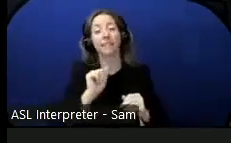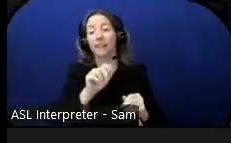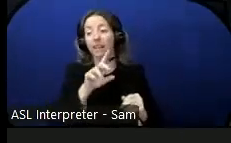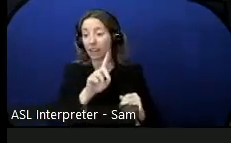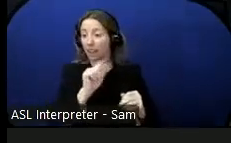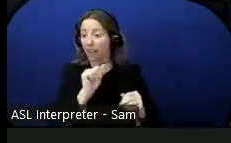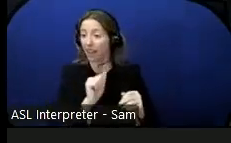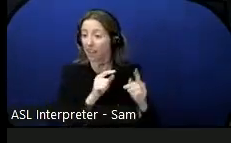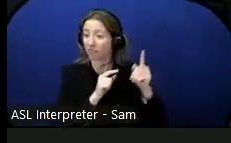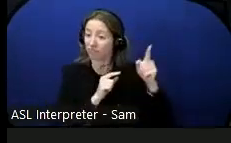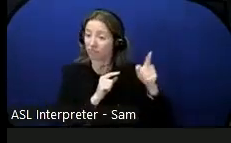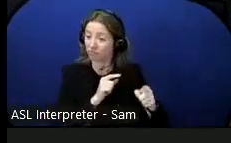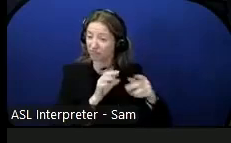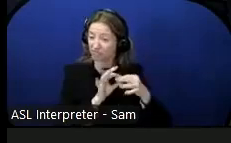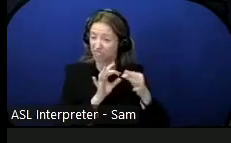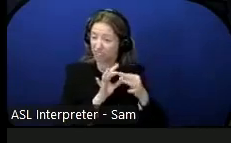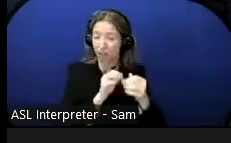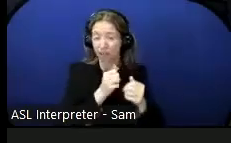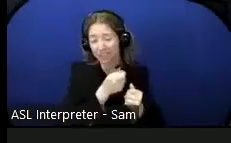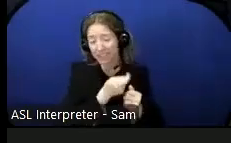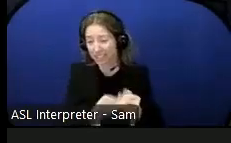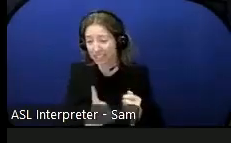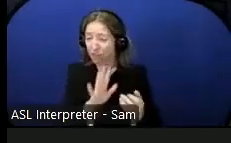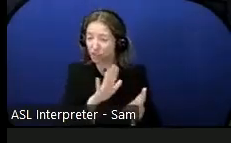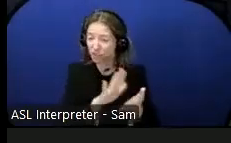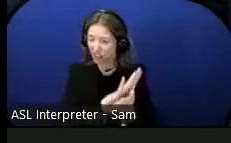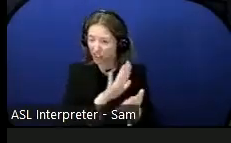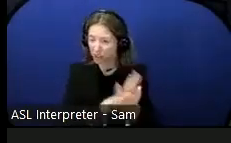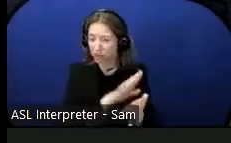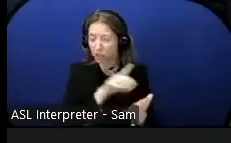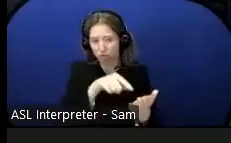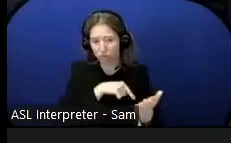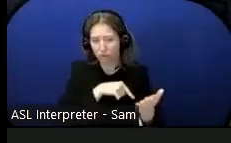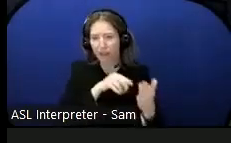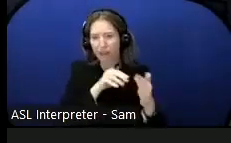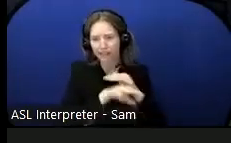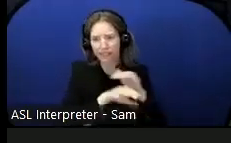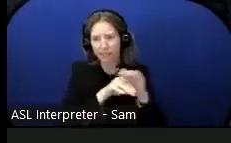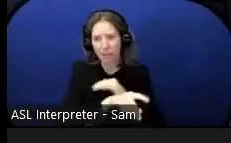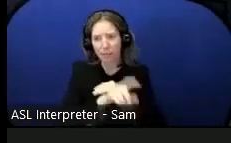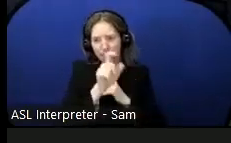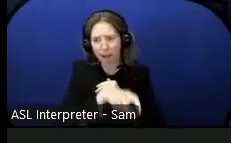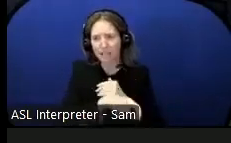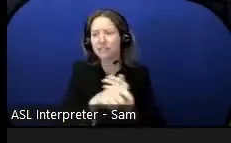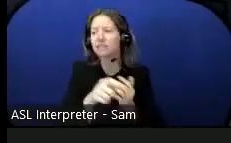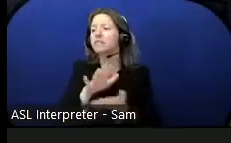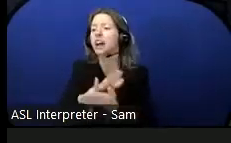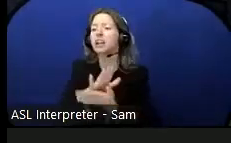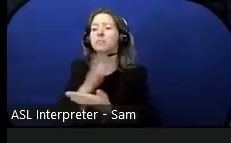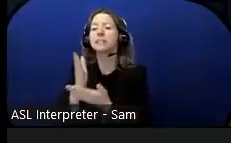and which are the exceptions for the ADA Web Rules. Well, today you're in for a real treat because we're bringing in